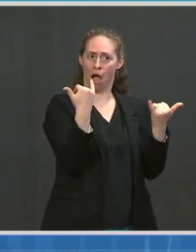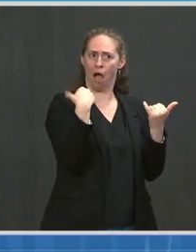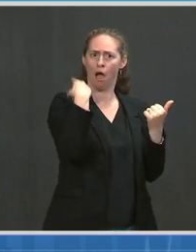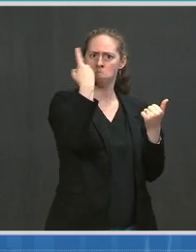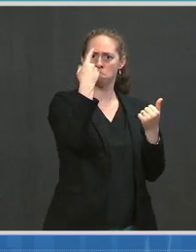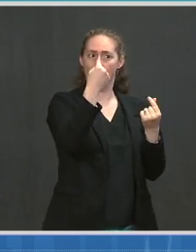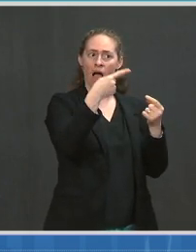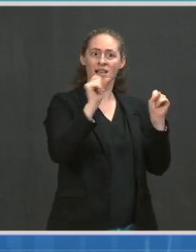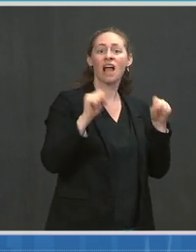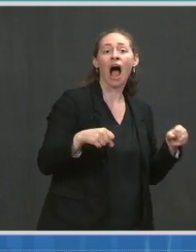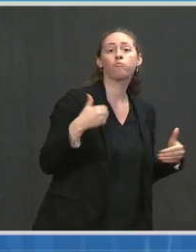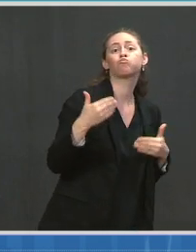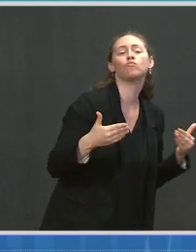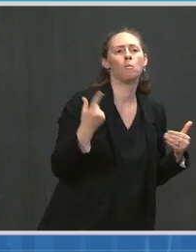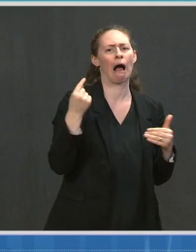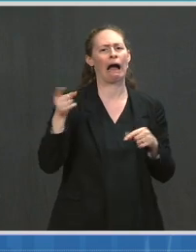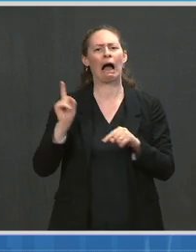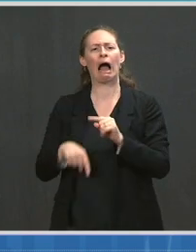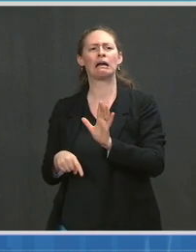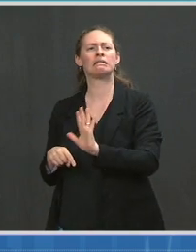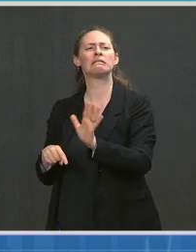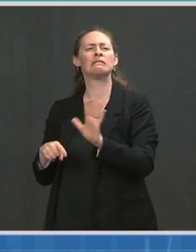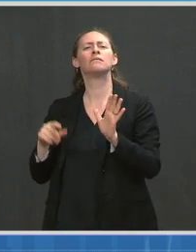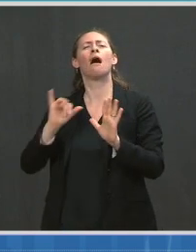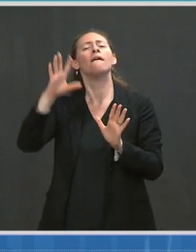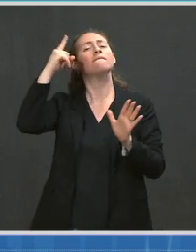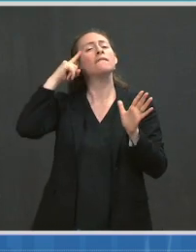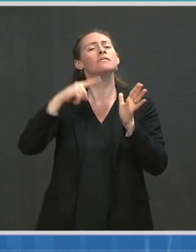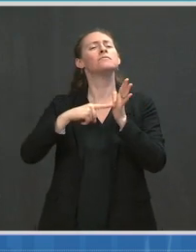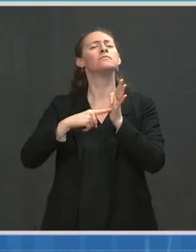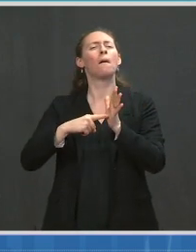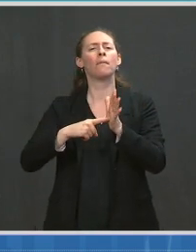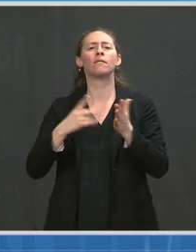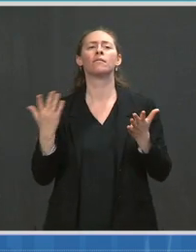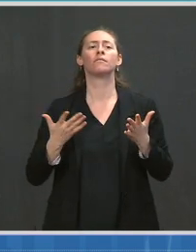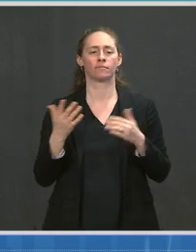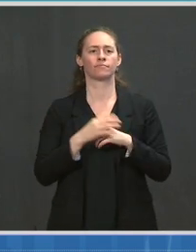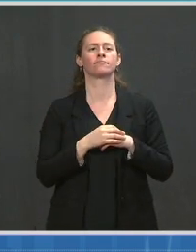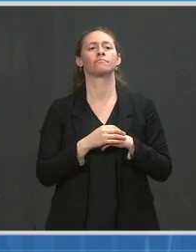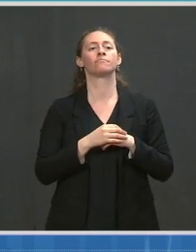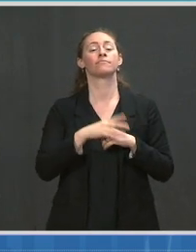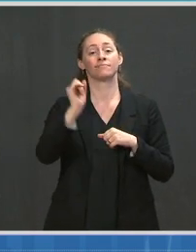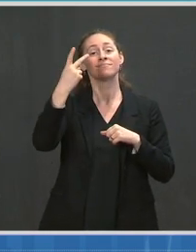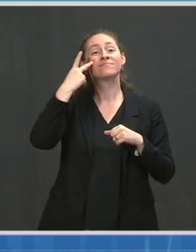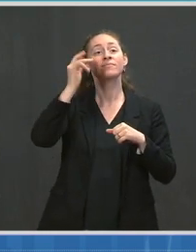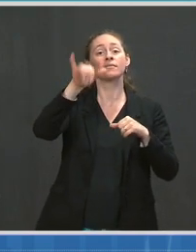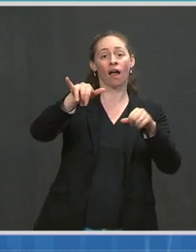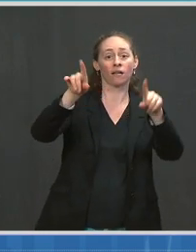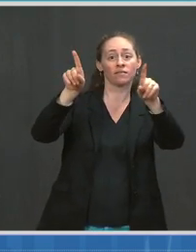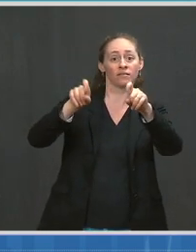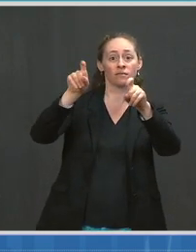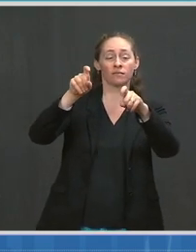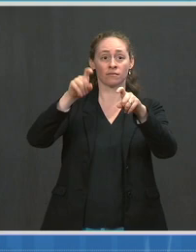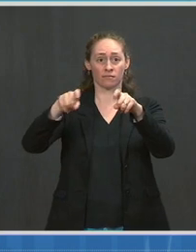will test if COVID-19 vaccine prevents infection as well as spread, or transmission,